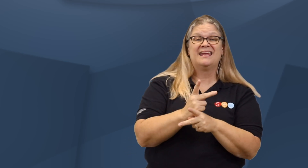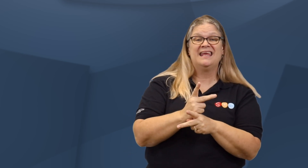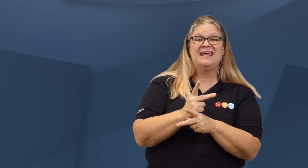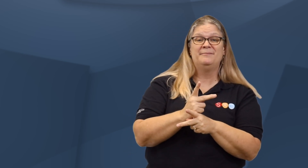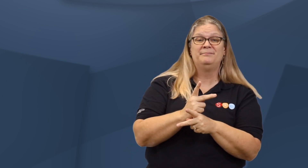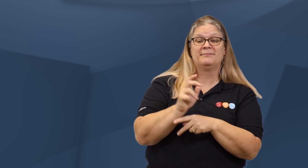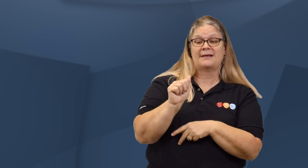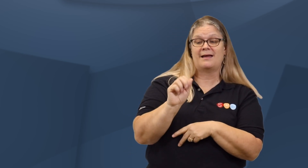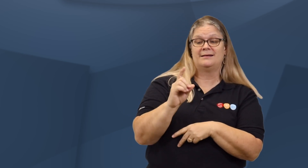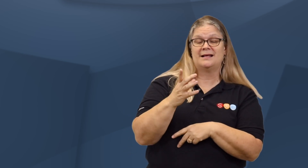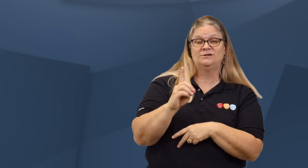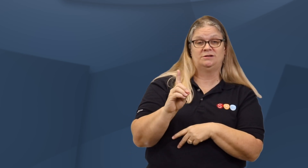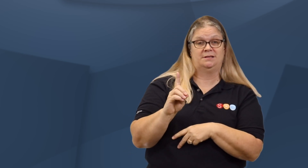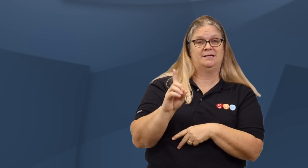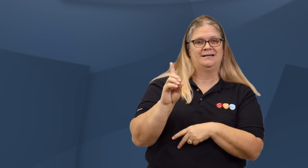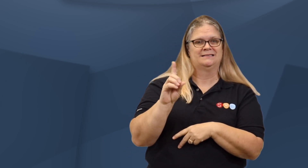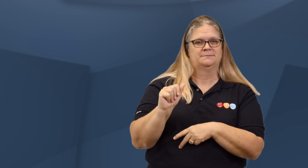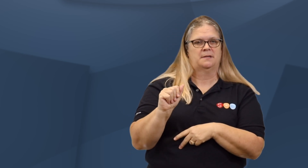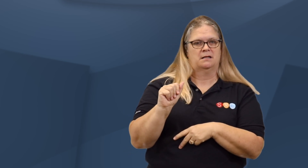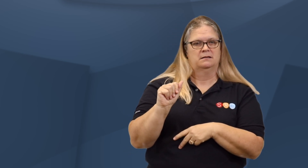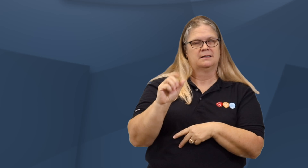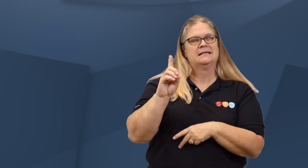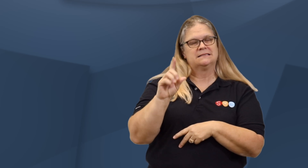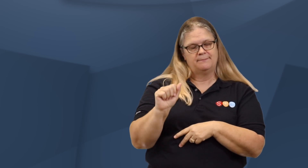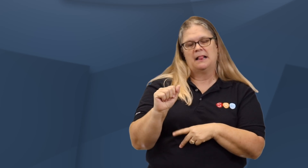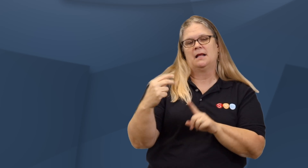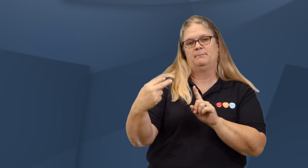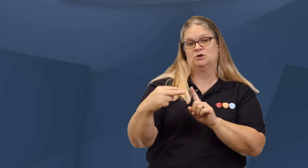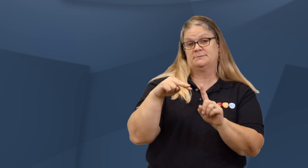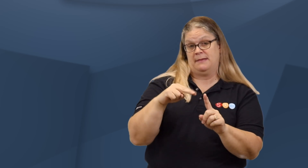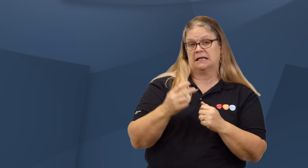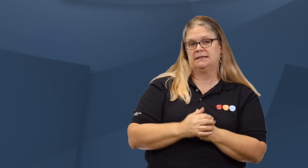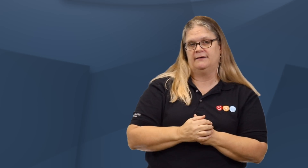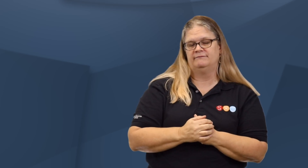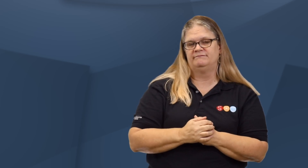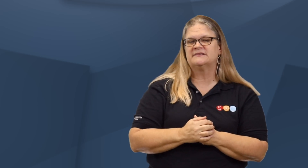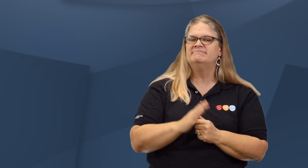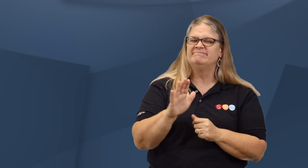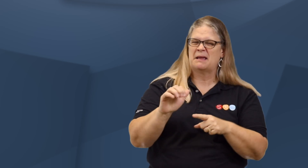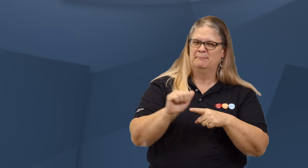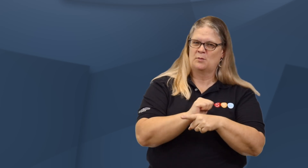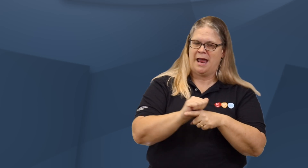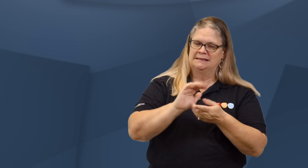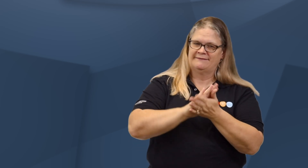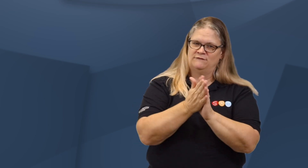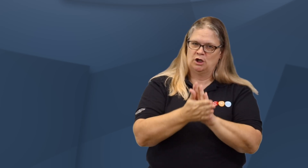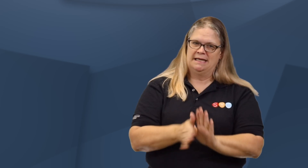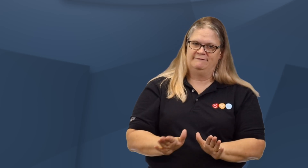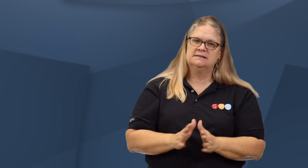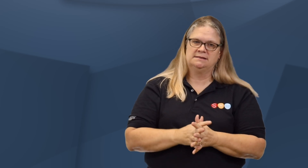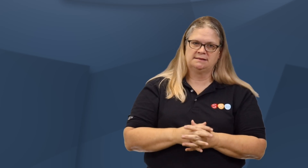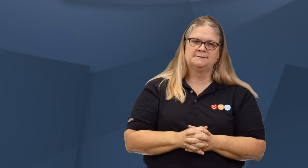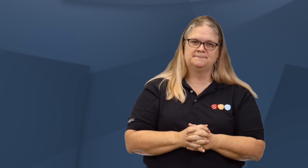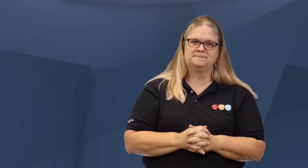Keep a disability perspective, and practice forgiveness.